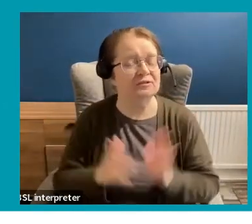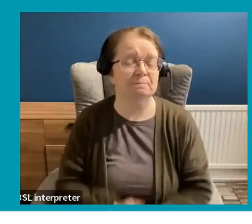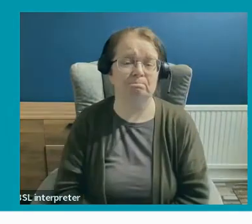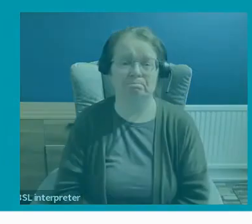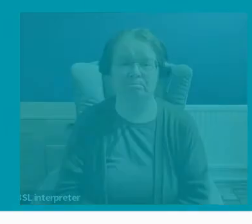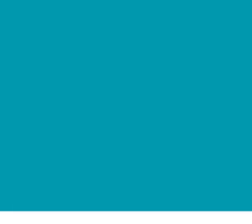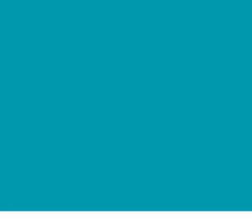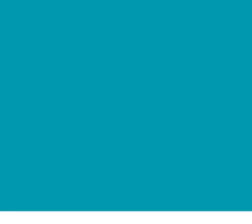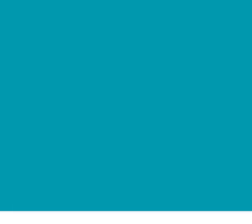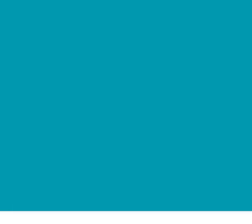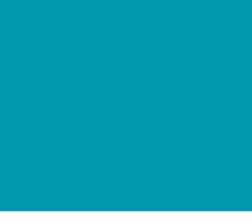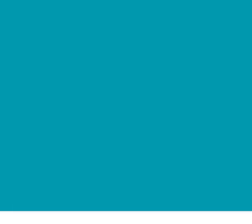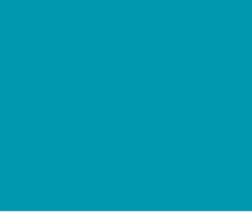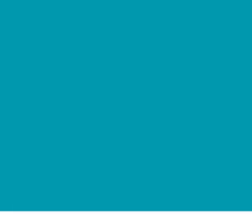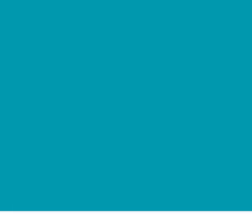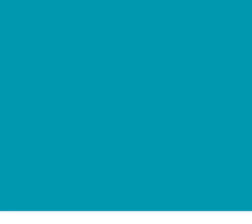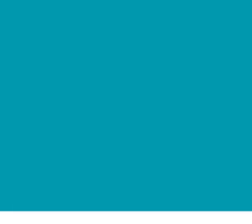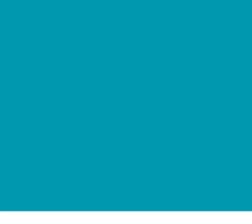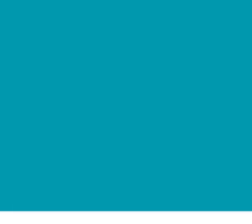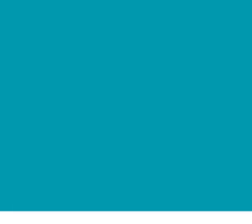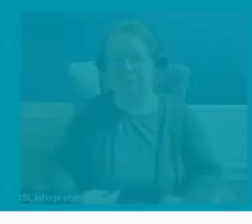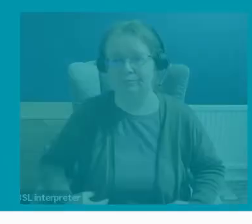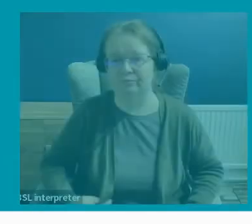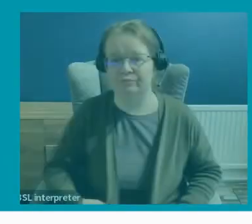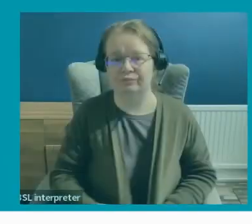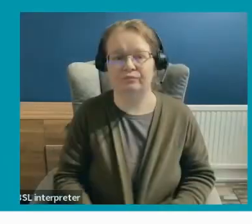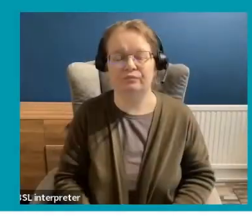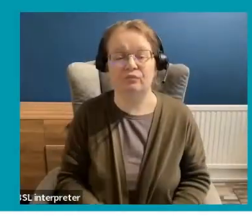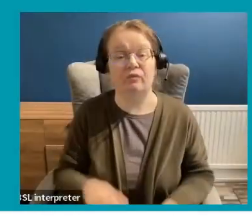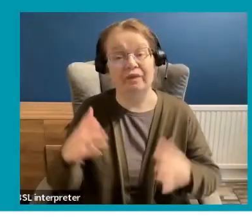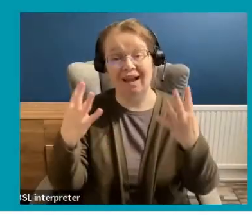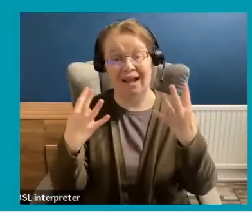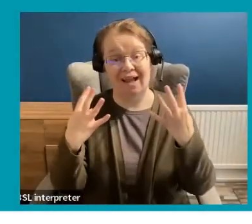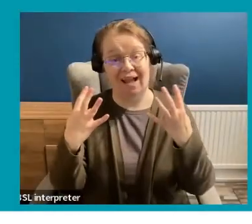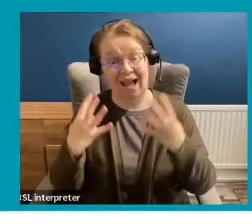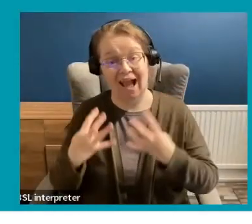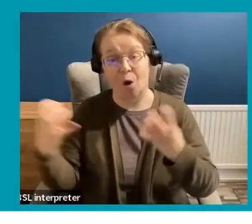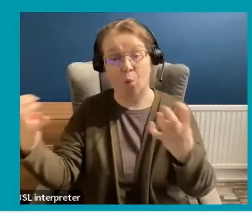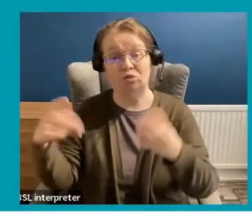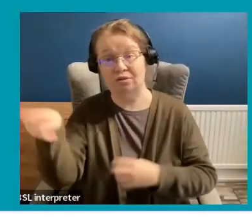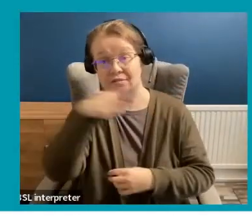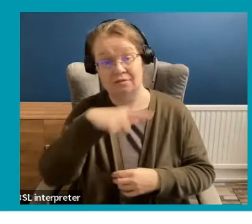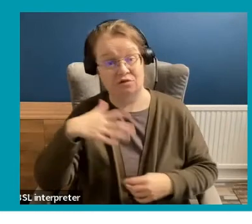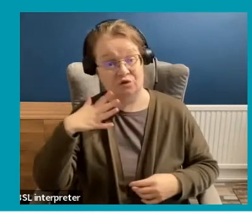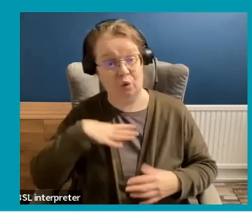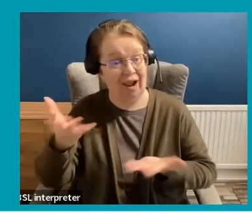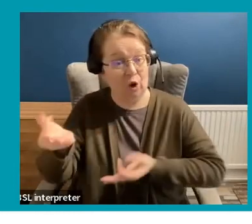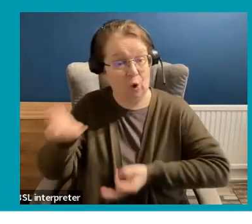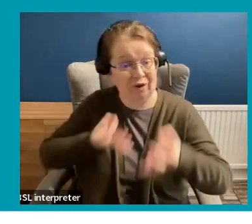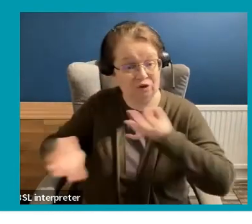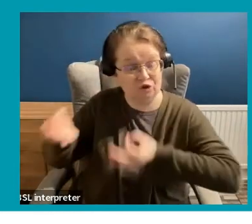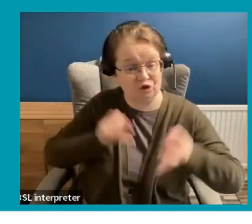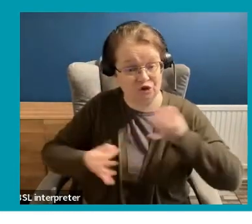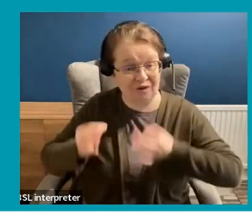So if the audience would like to think of any questions you've got for later on.